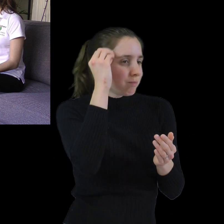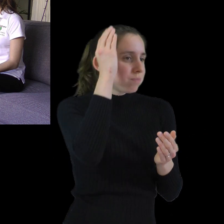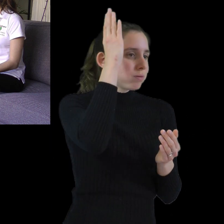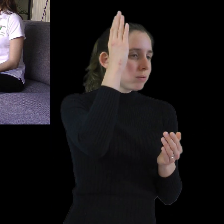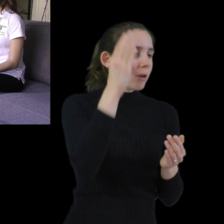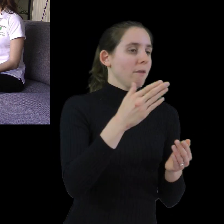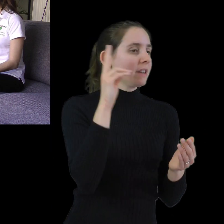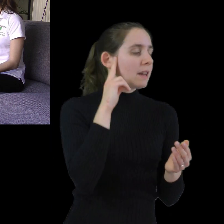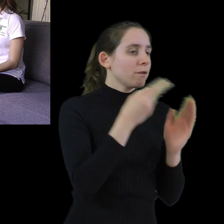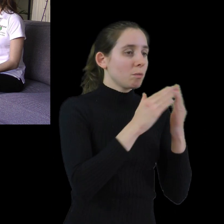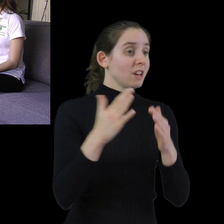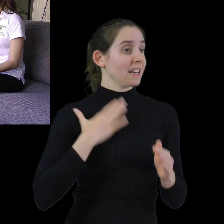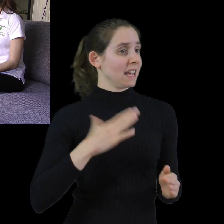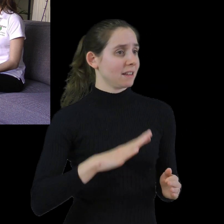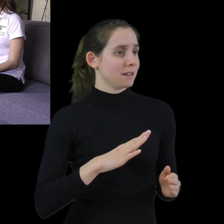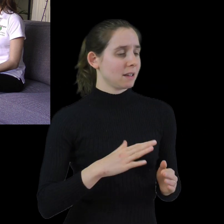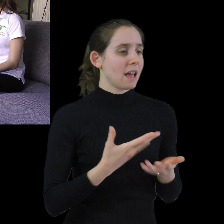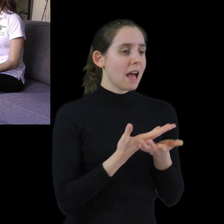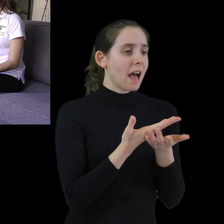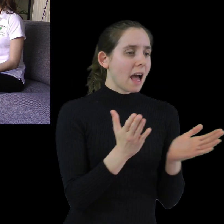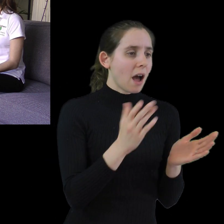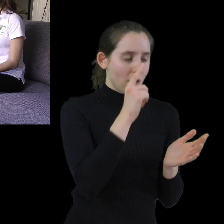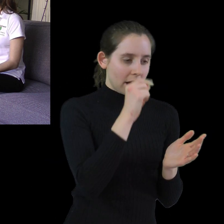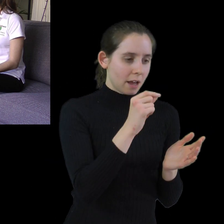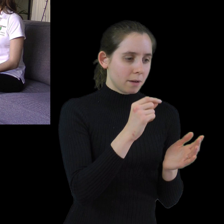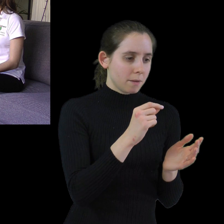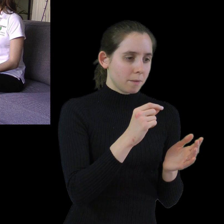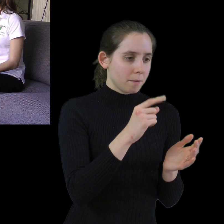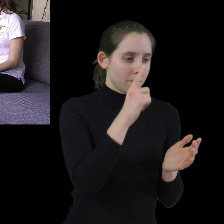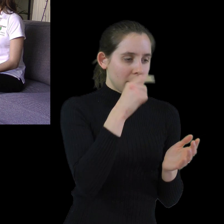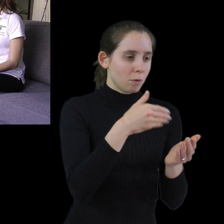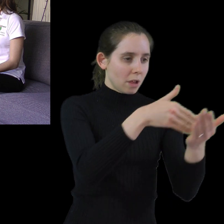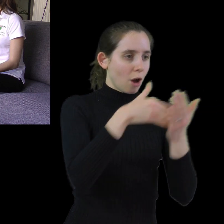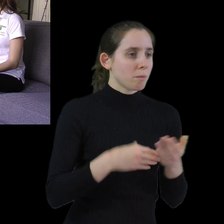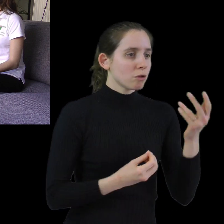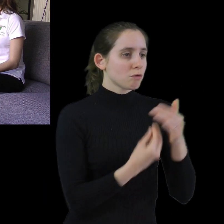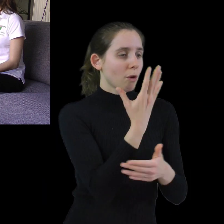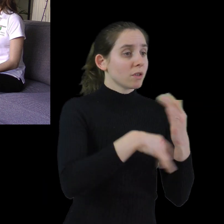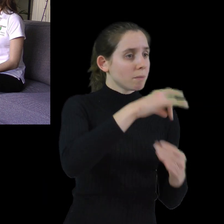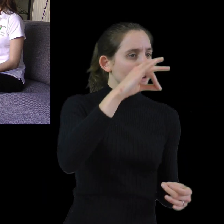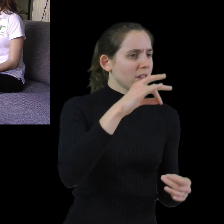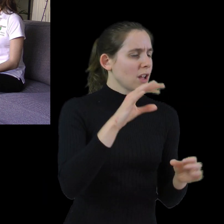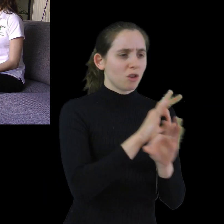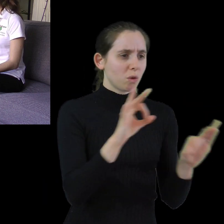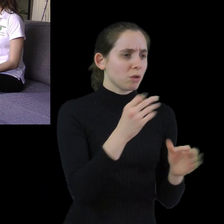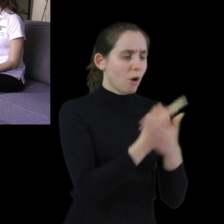the Deaf Community. How can people understand, or help us grow spiritually. So it's not just a one-way street on